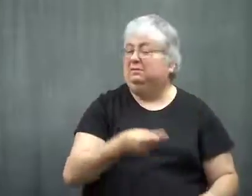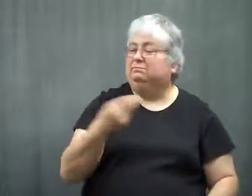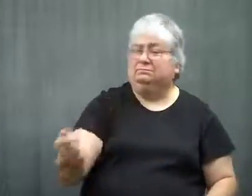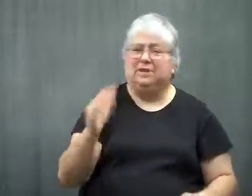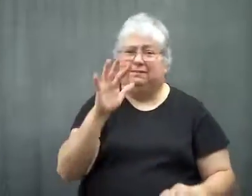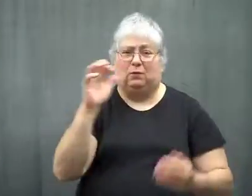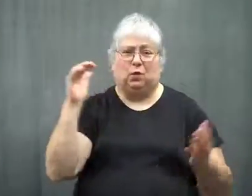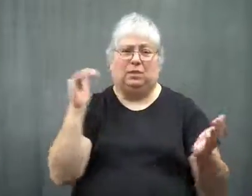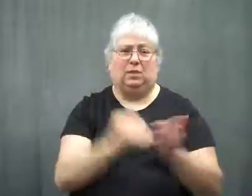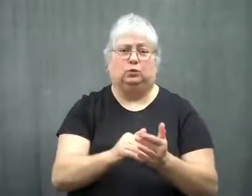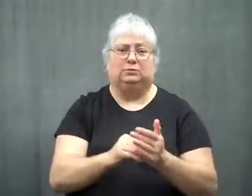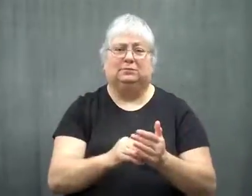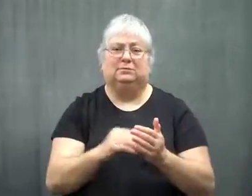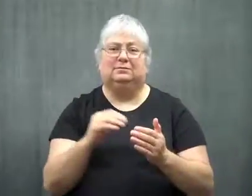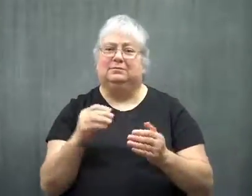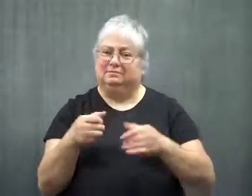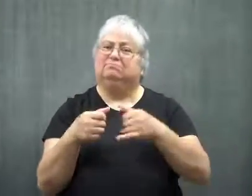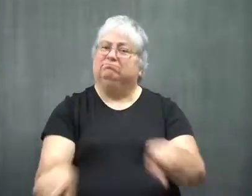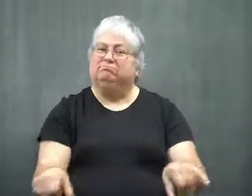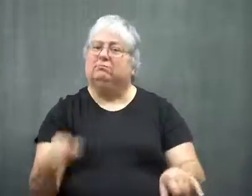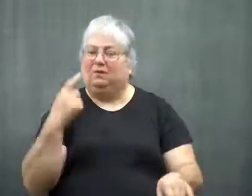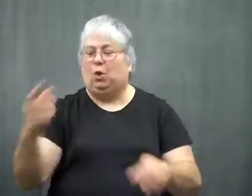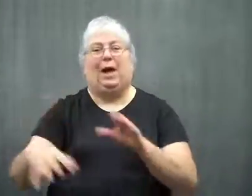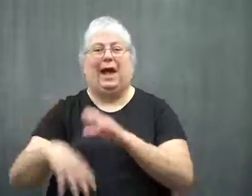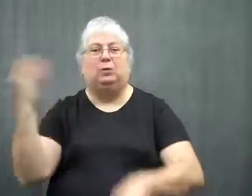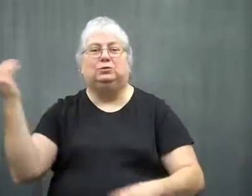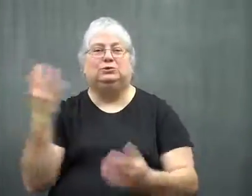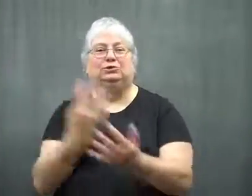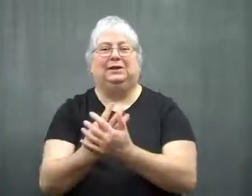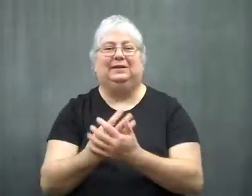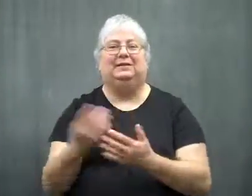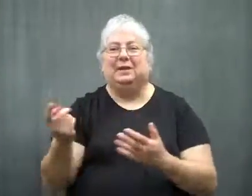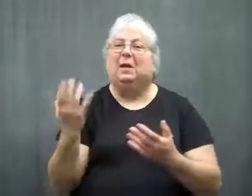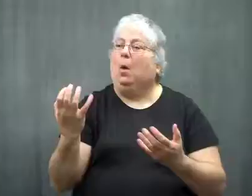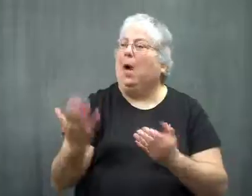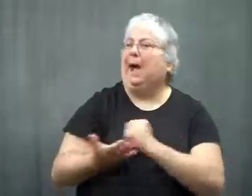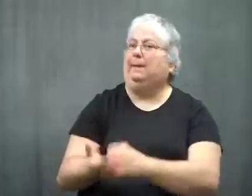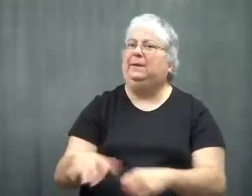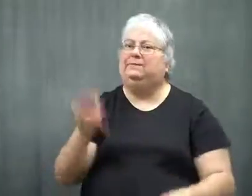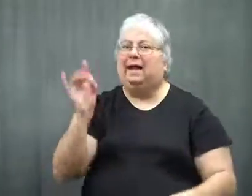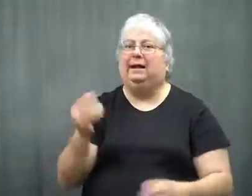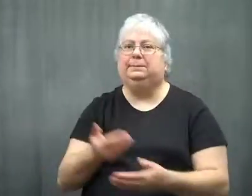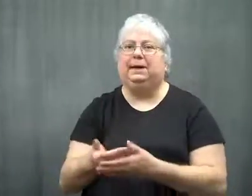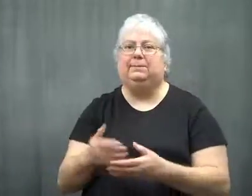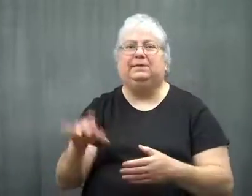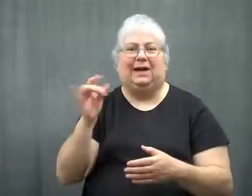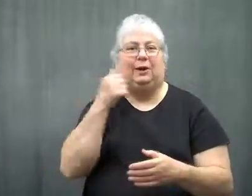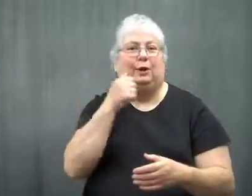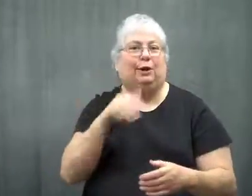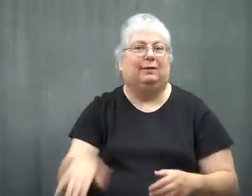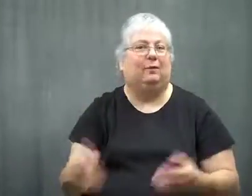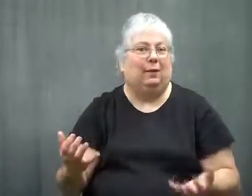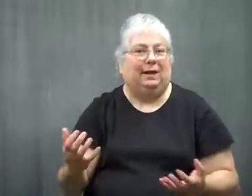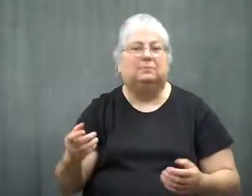paid $500,000 to bail Casey out, hoping to find the little girl.